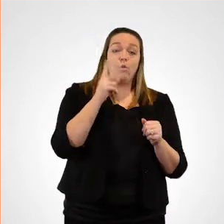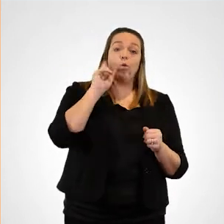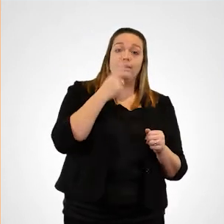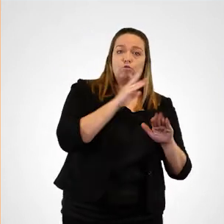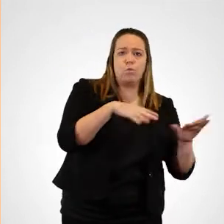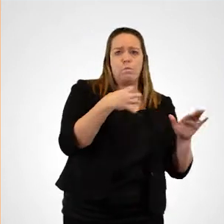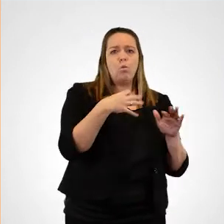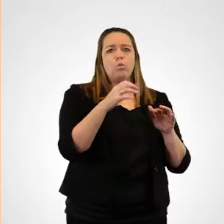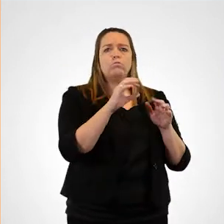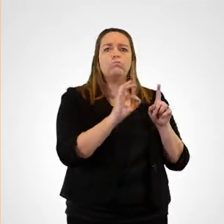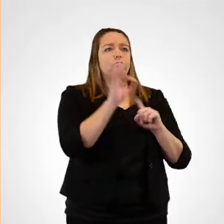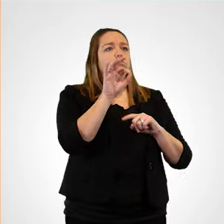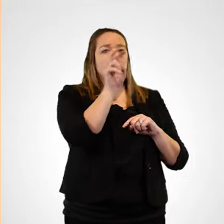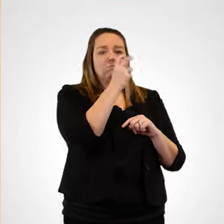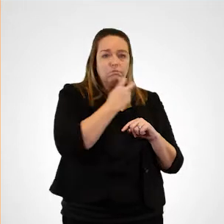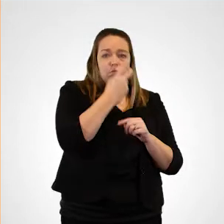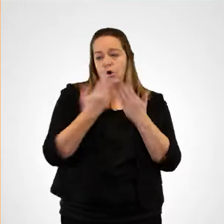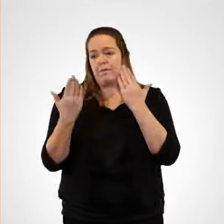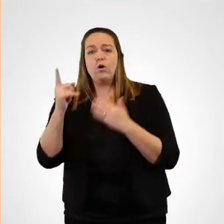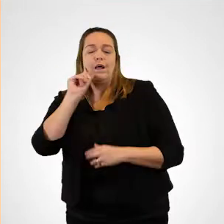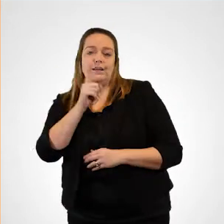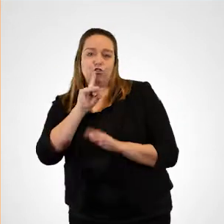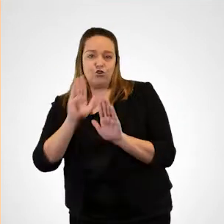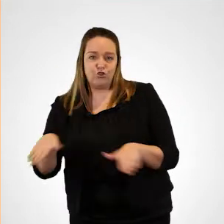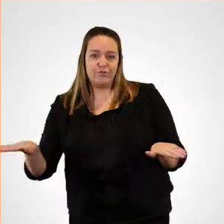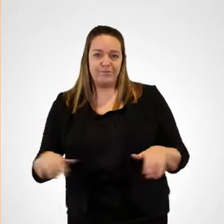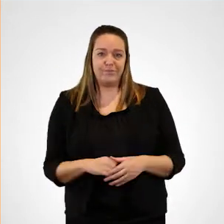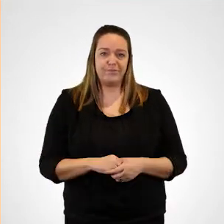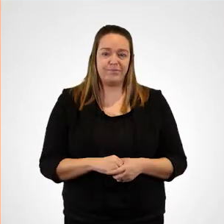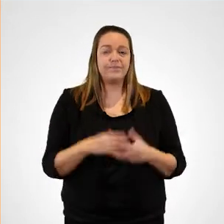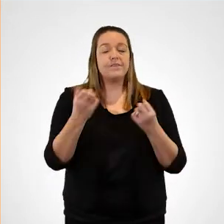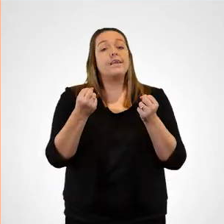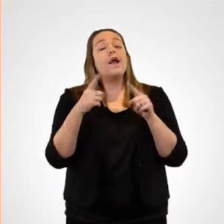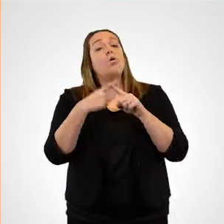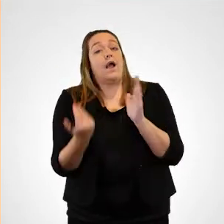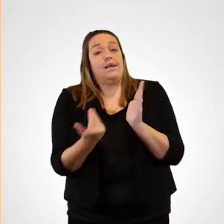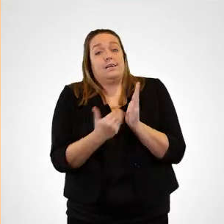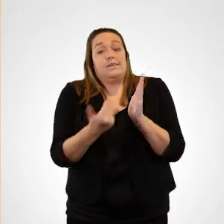We will be seeing, so take it as read for the moment, that supplementary information can help